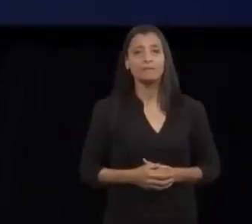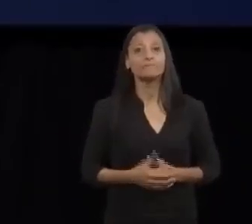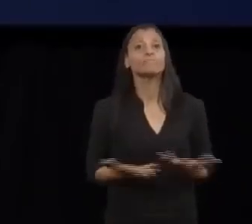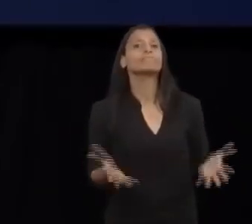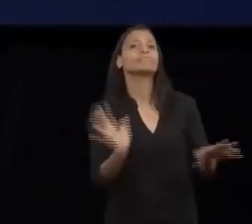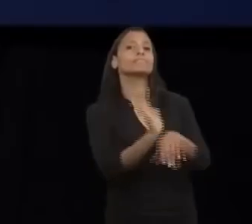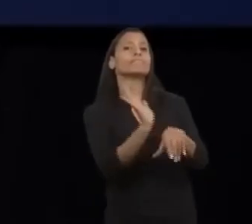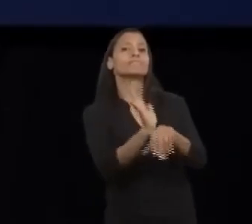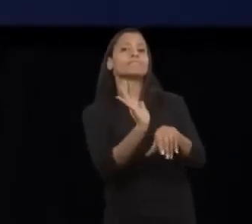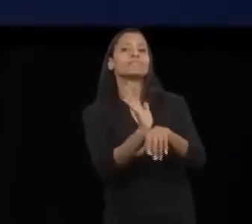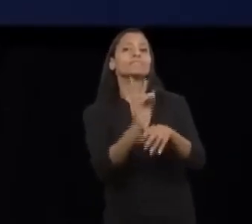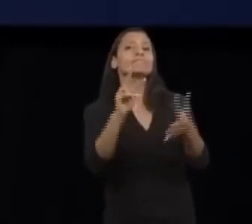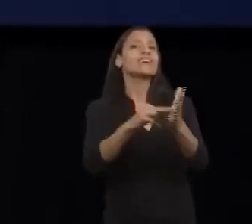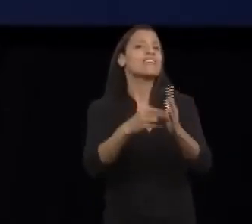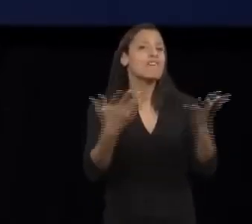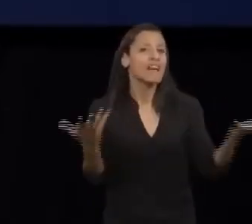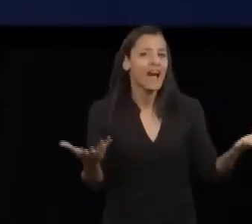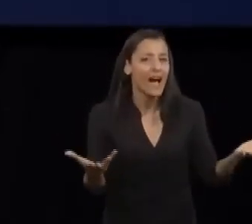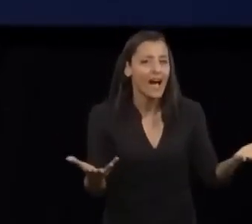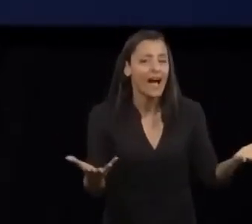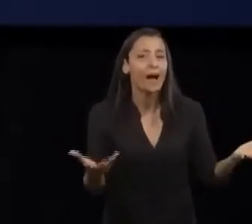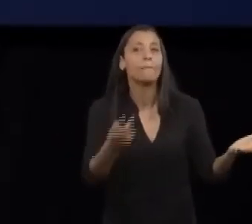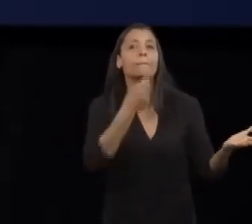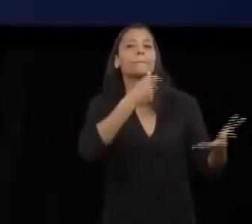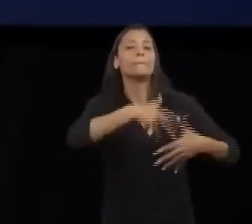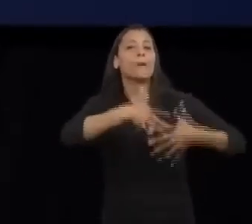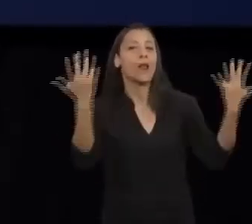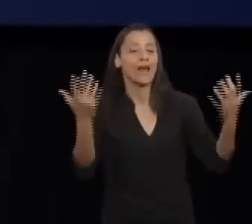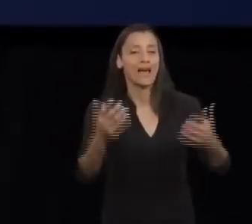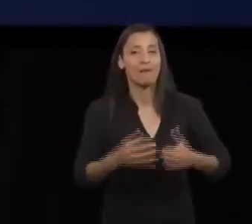That is, what is basically